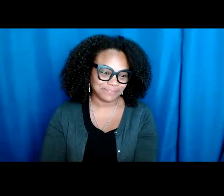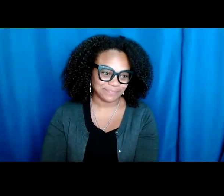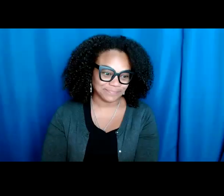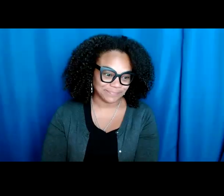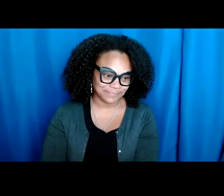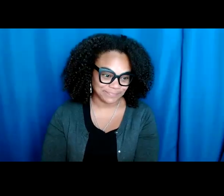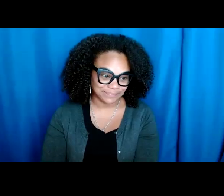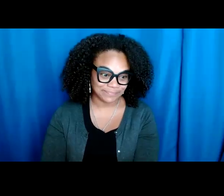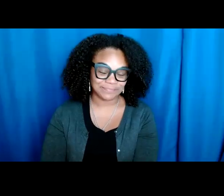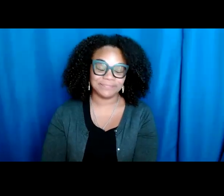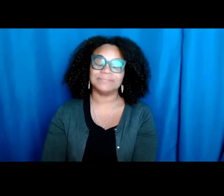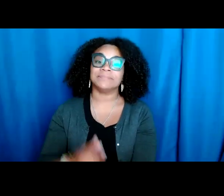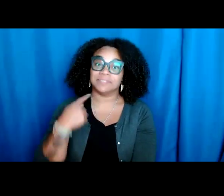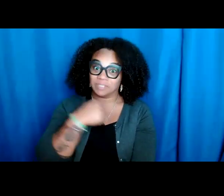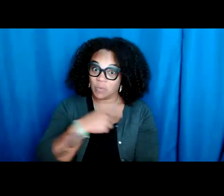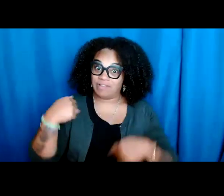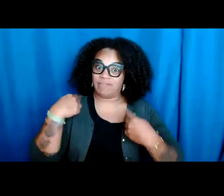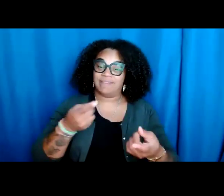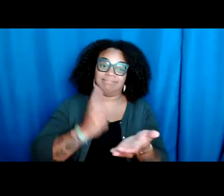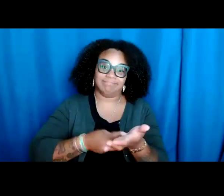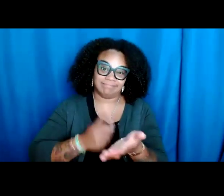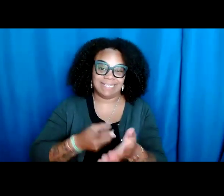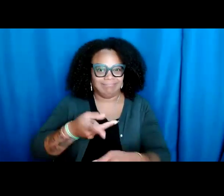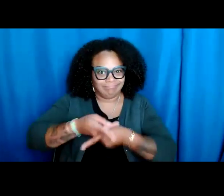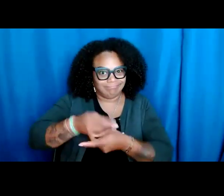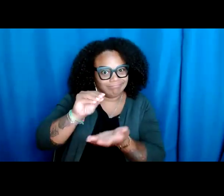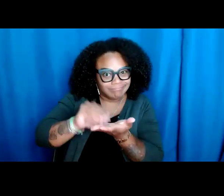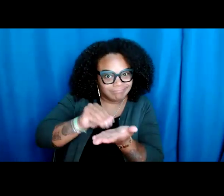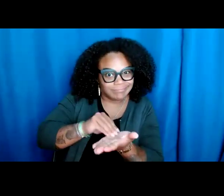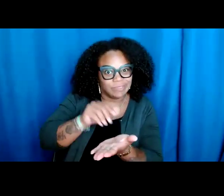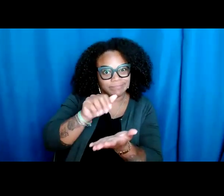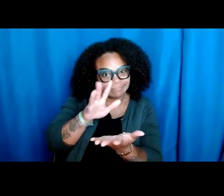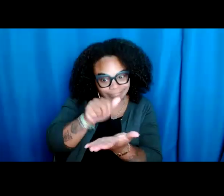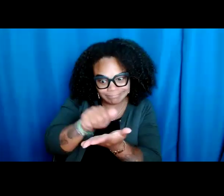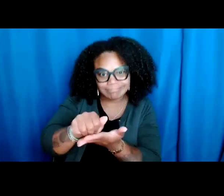So, we are talking about bookkeeping and accounting. Now I want you to understand how to